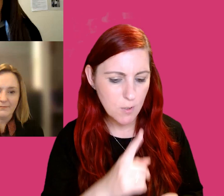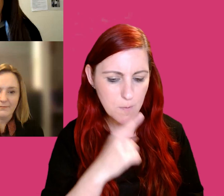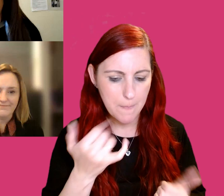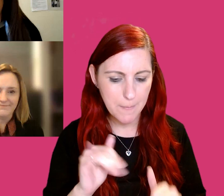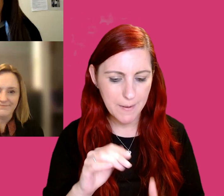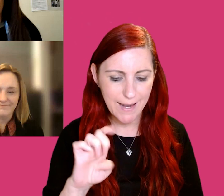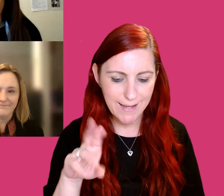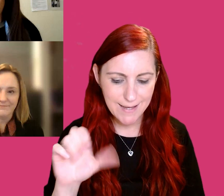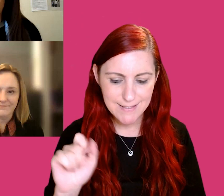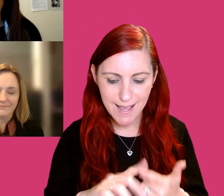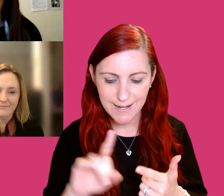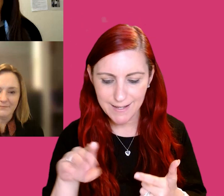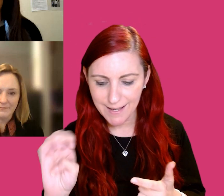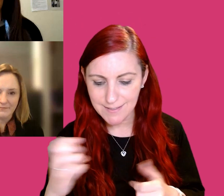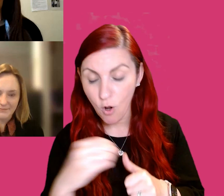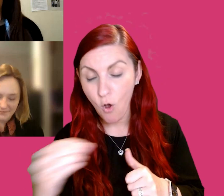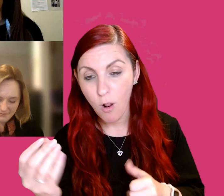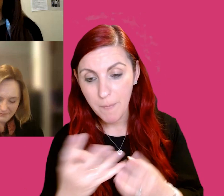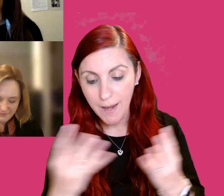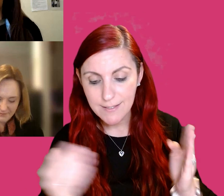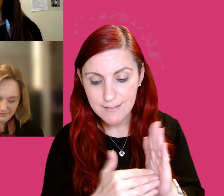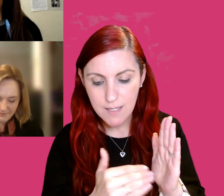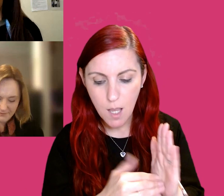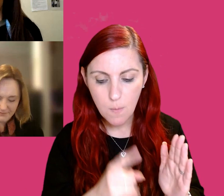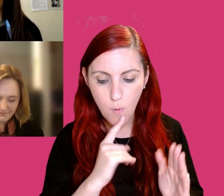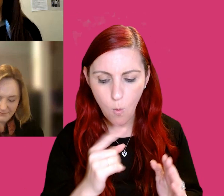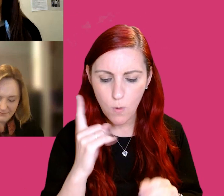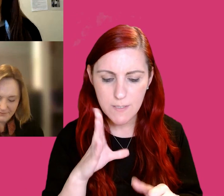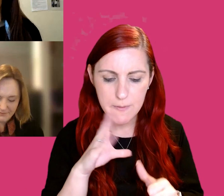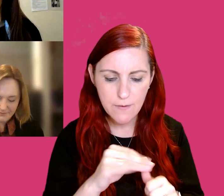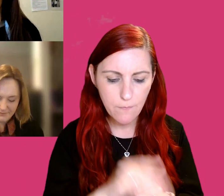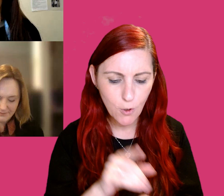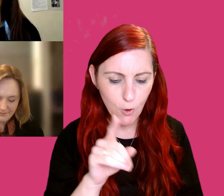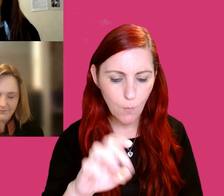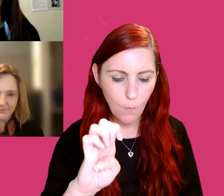they suit all our panelists but but there was one particularly for you Alisa um saying that